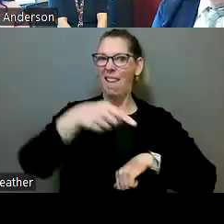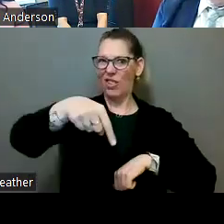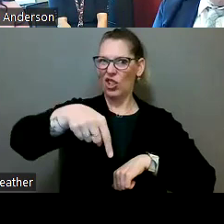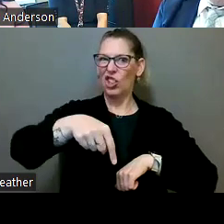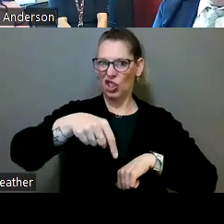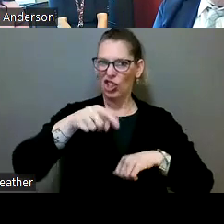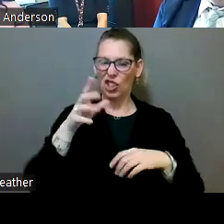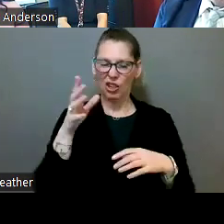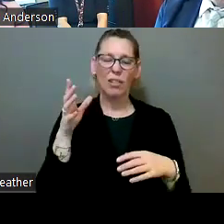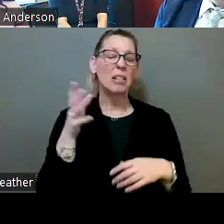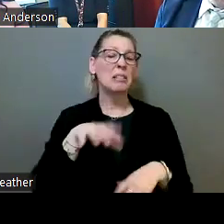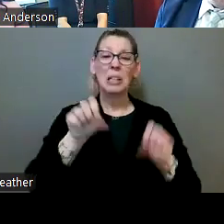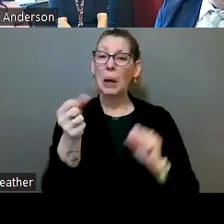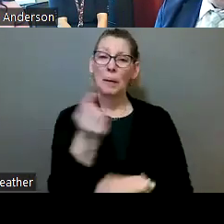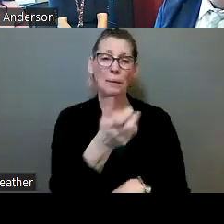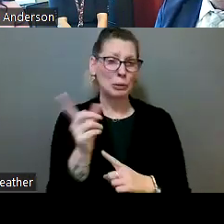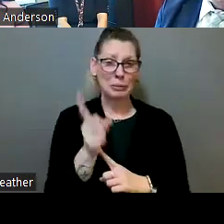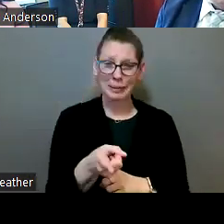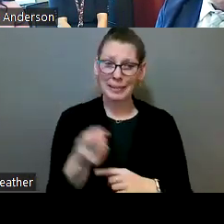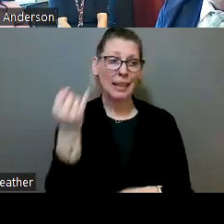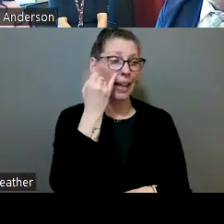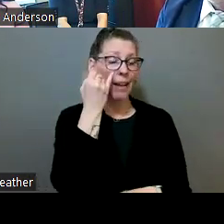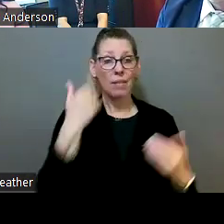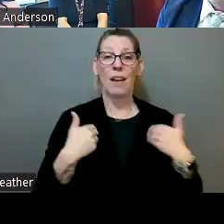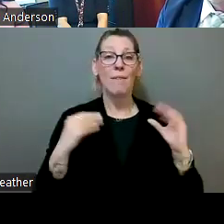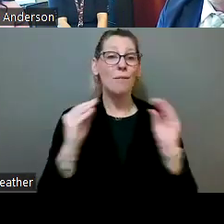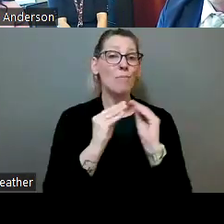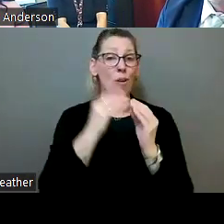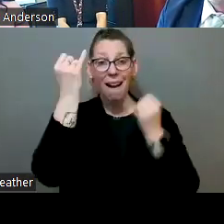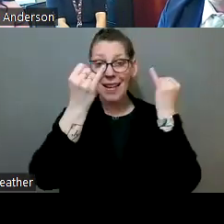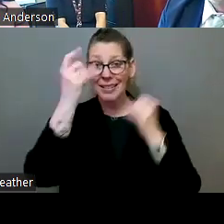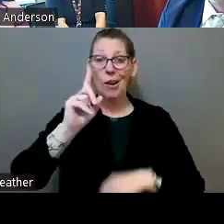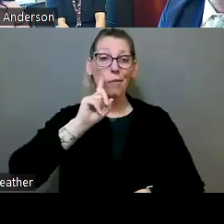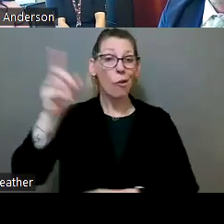just takes a few minutes and if you do have additional ideas for speakers or for topics